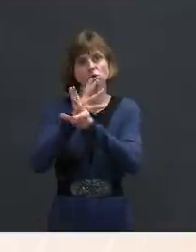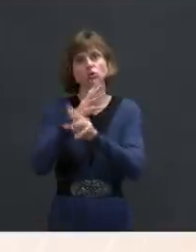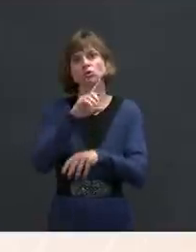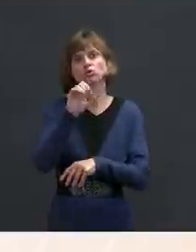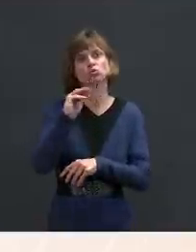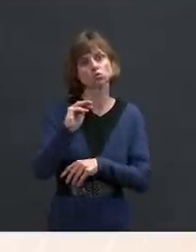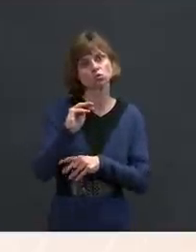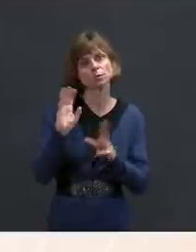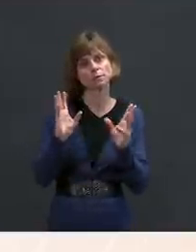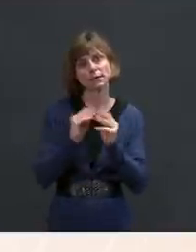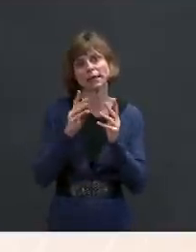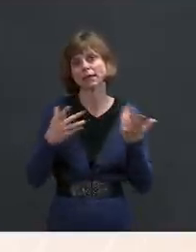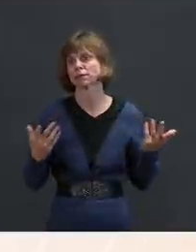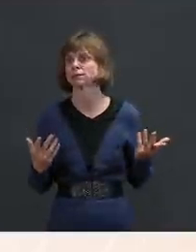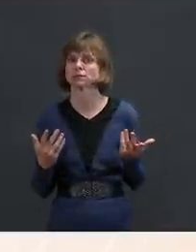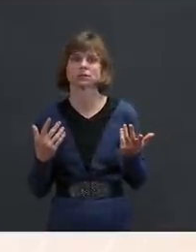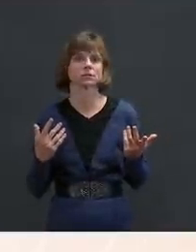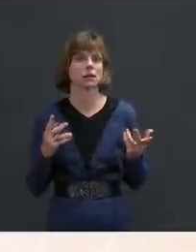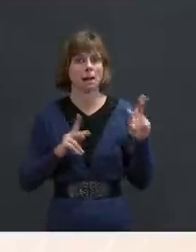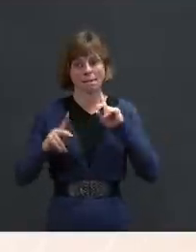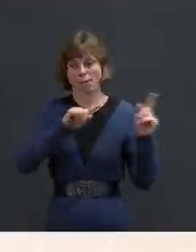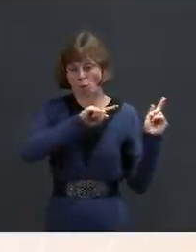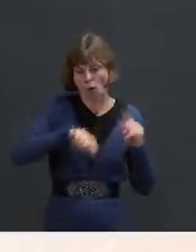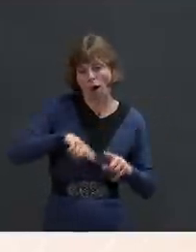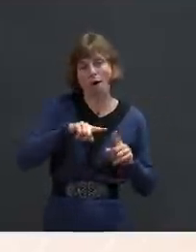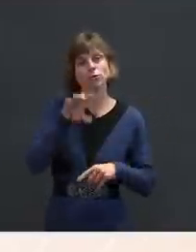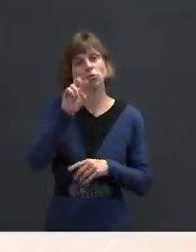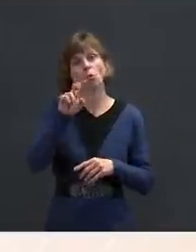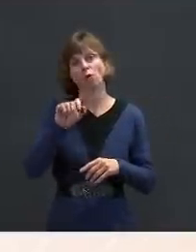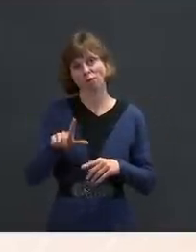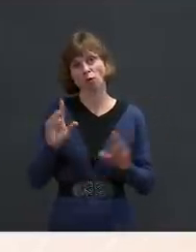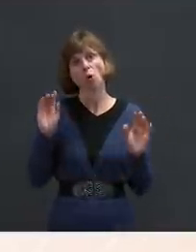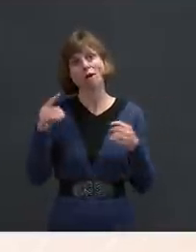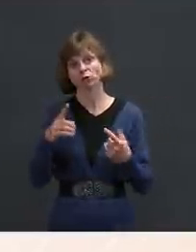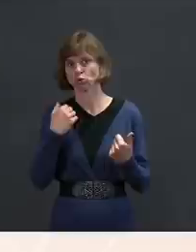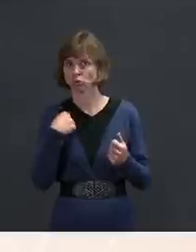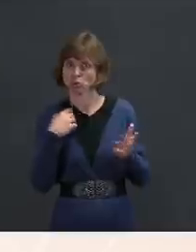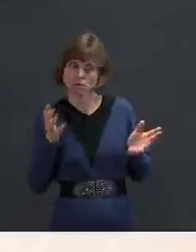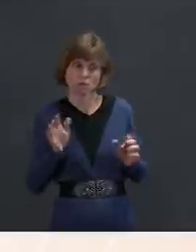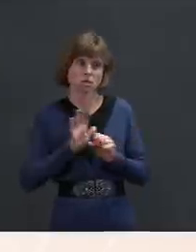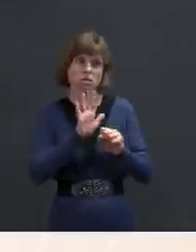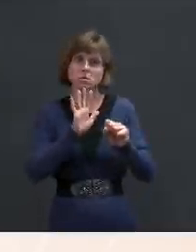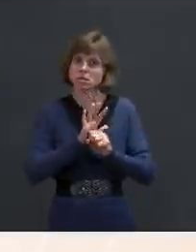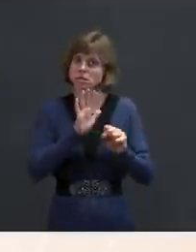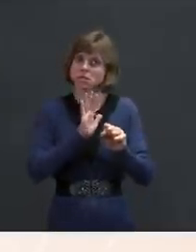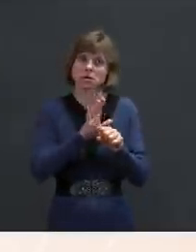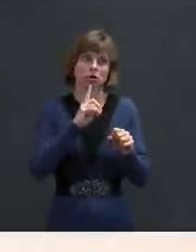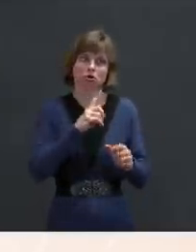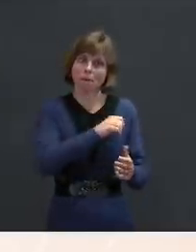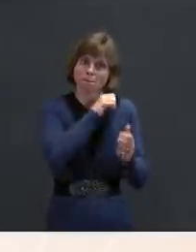potentially having people here to the Oval Office to get this across the finish line. And I expect him to be very involved personally.